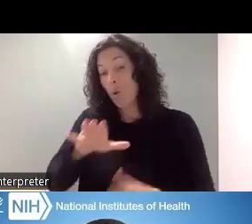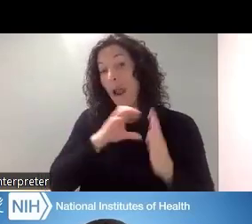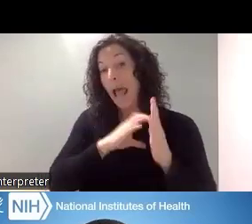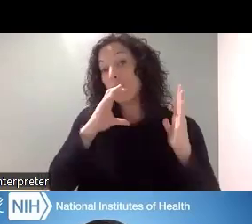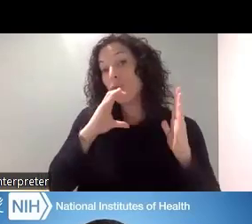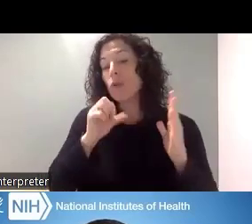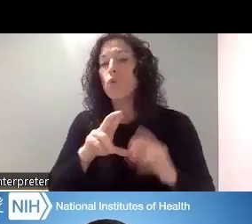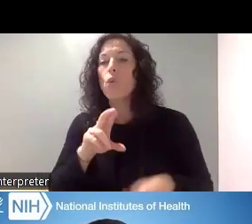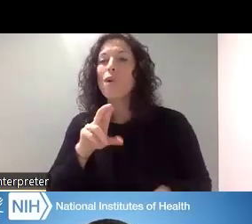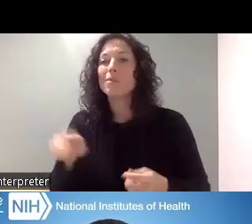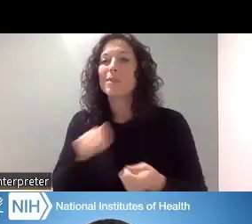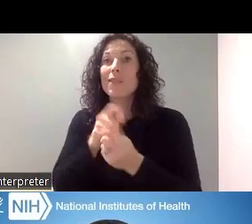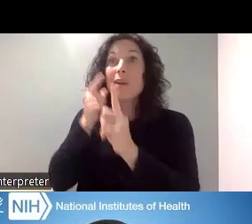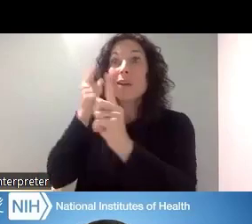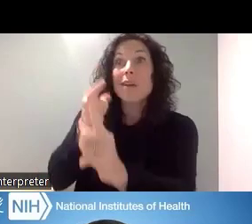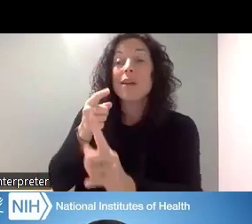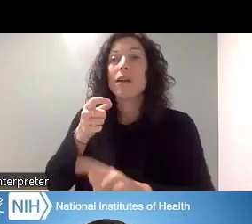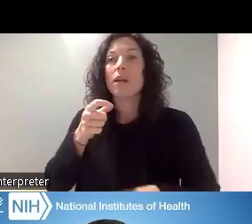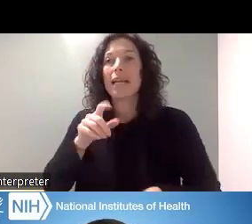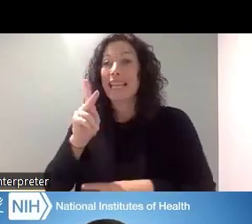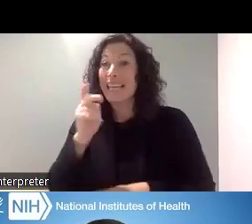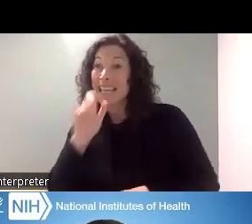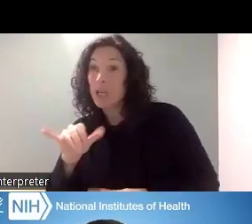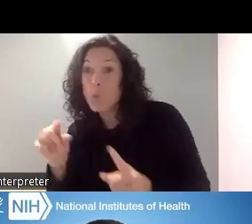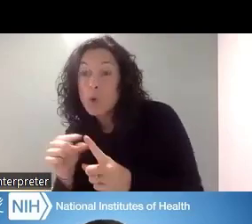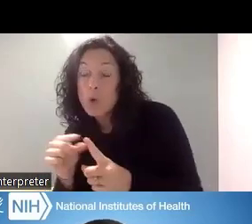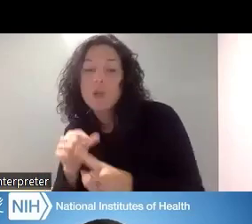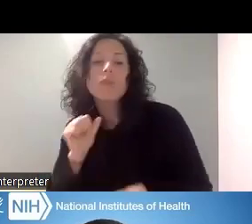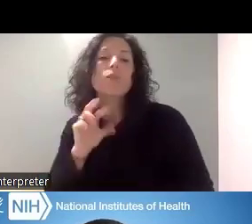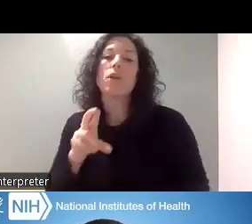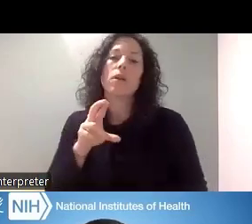specific aims, key words, and you will receive a hit list